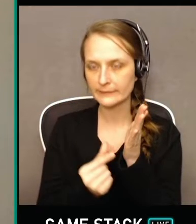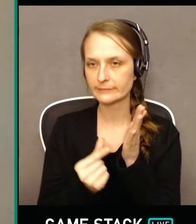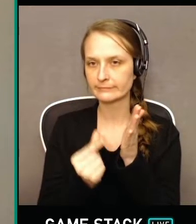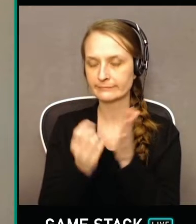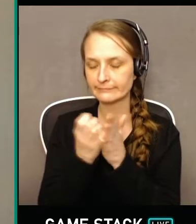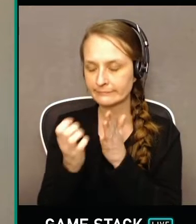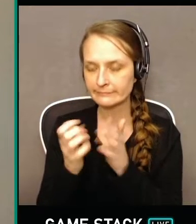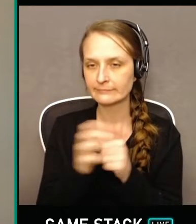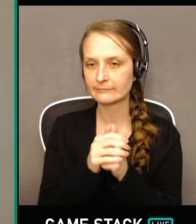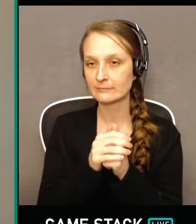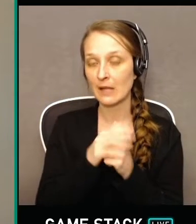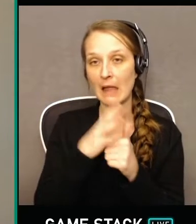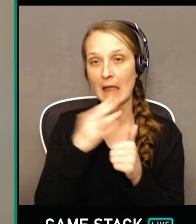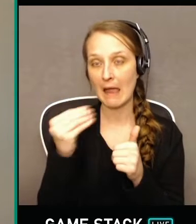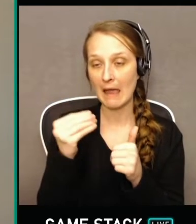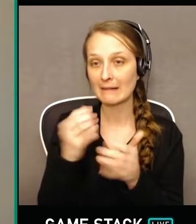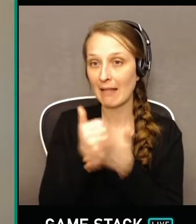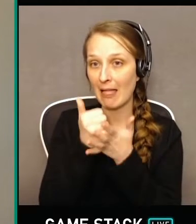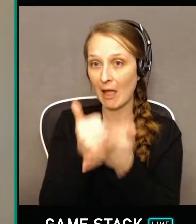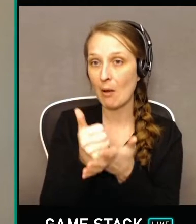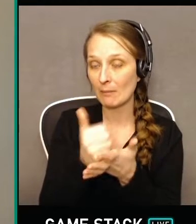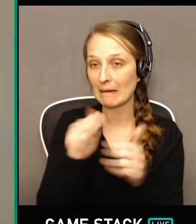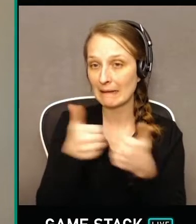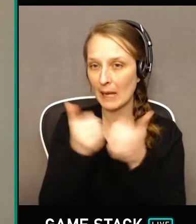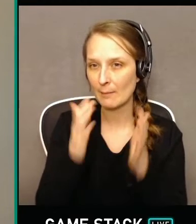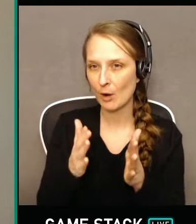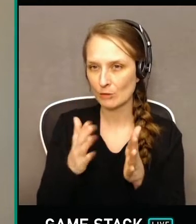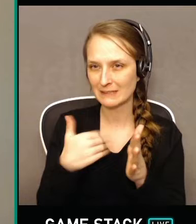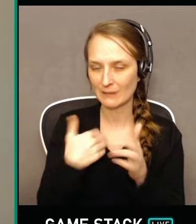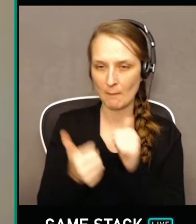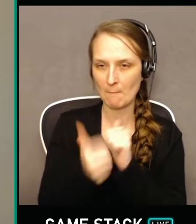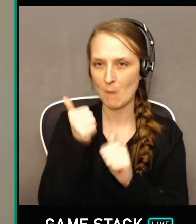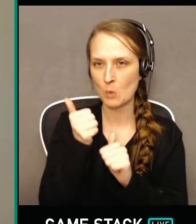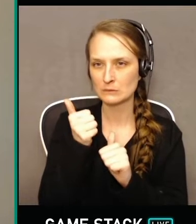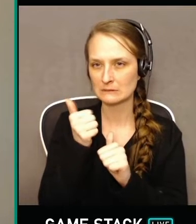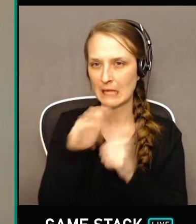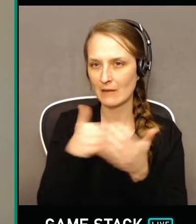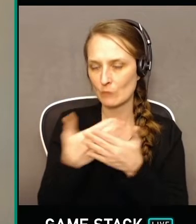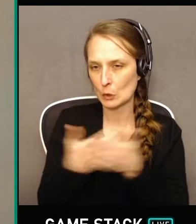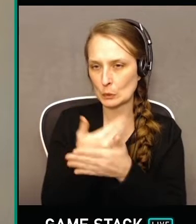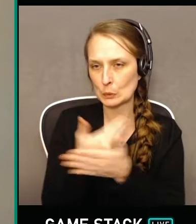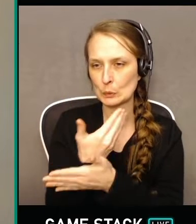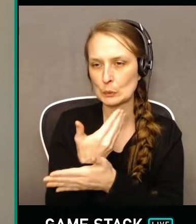and ultimately help gamers get the most out of their new hardware.